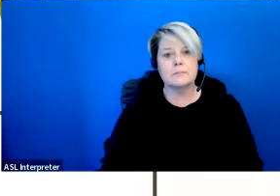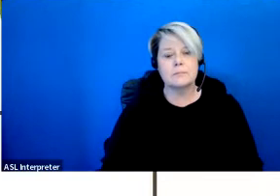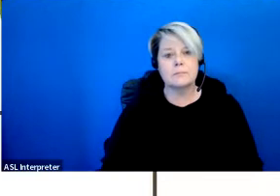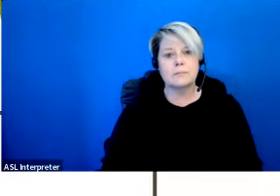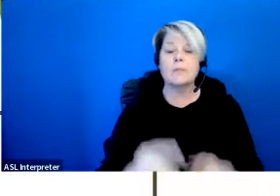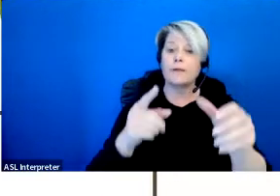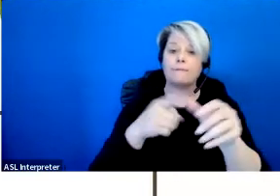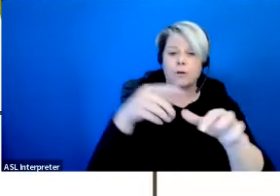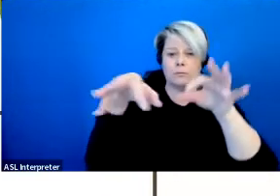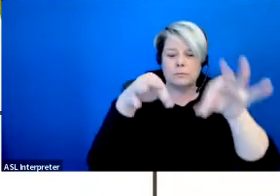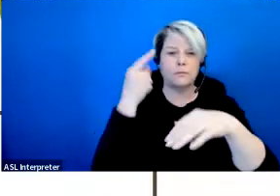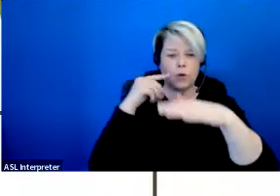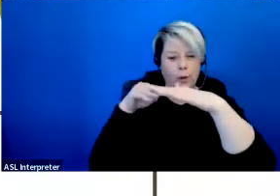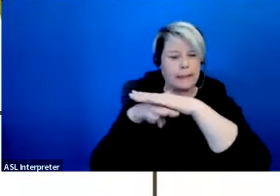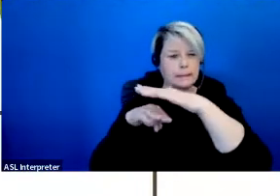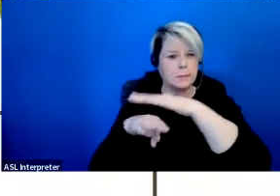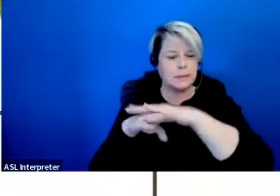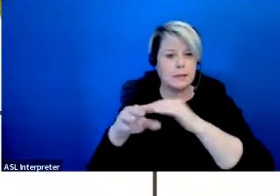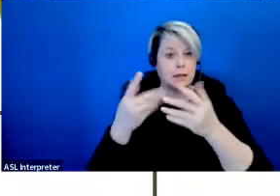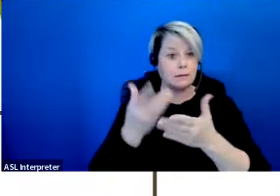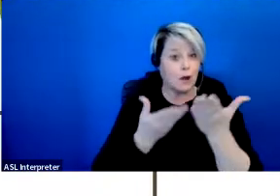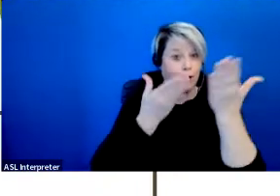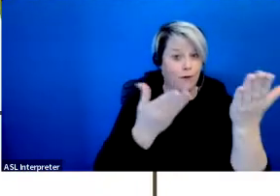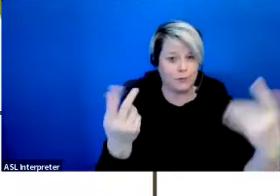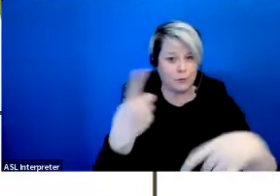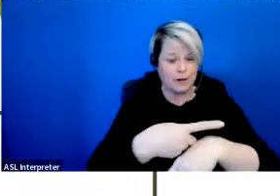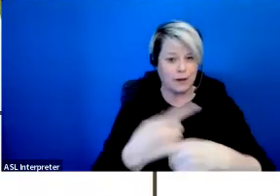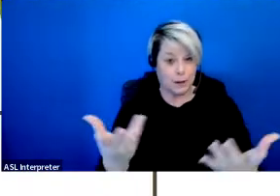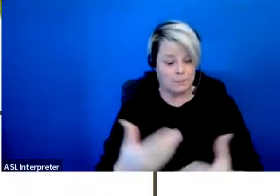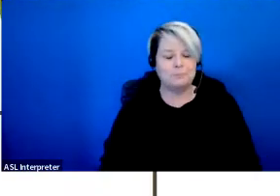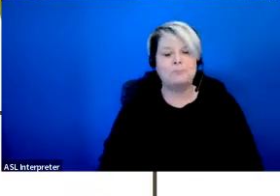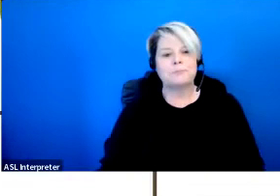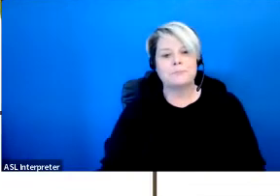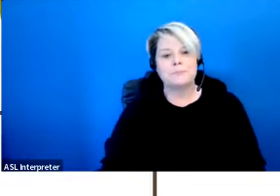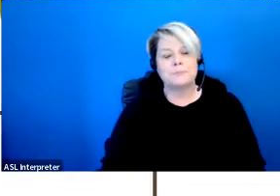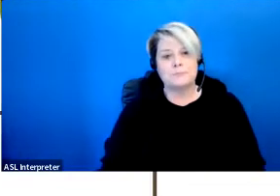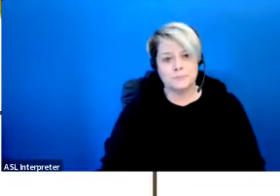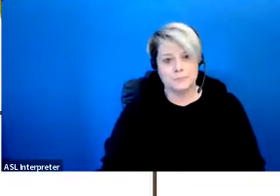So I would like to start today's webinar by highlighting some accessibility features we are